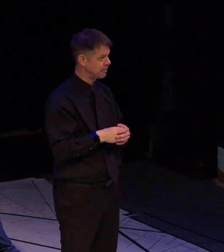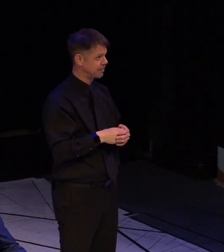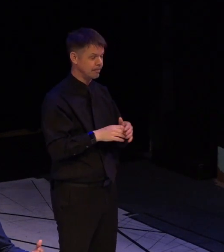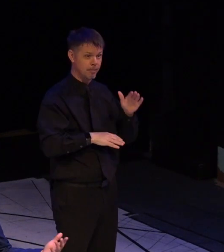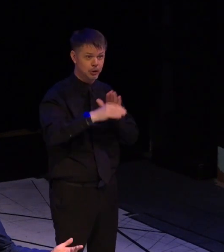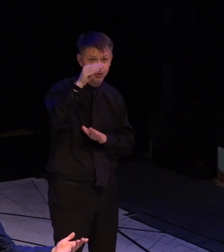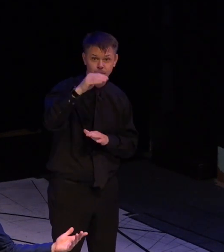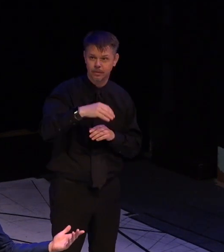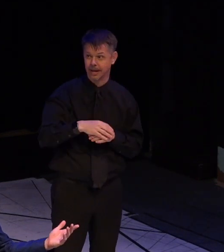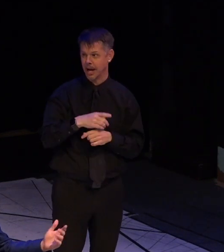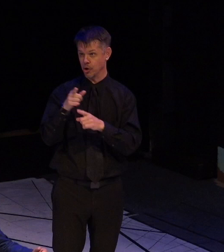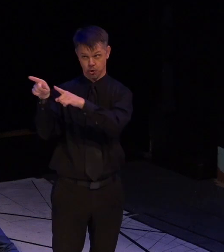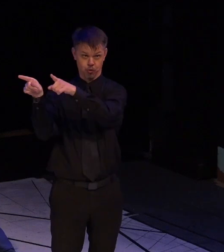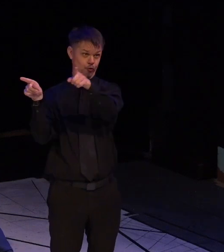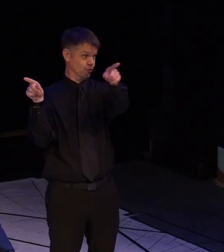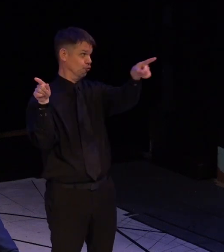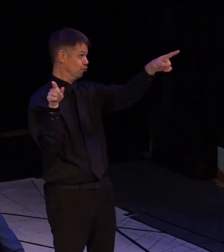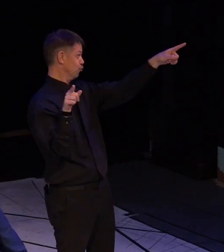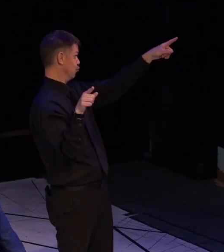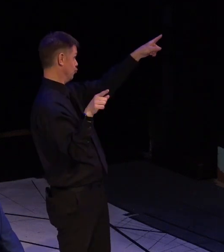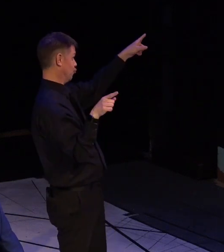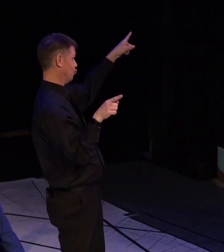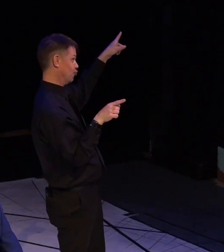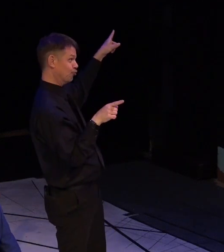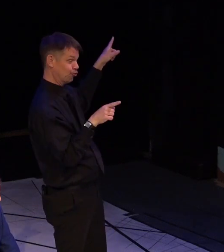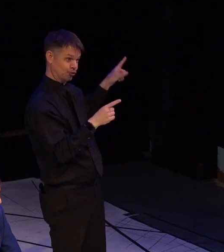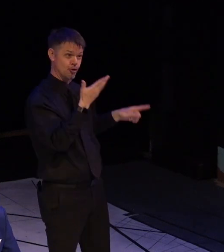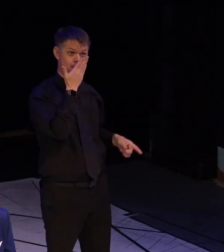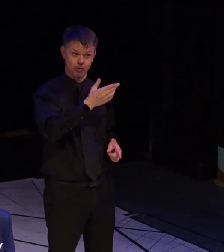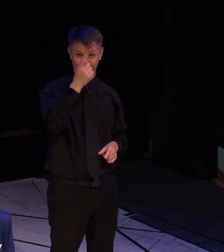everyone without a disability makes mature and rational decisions about sex.